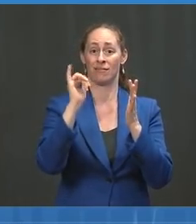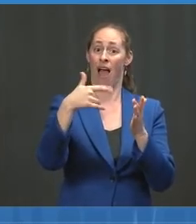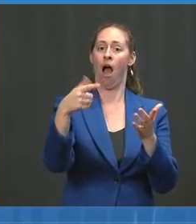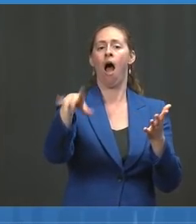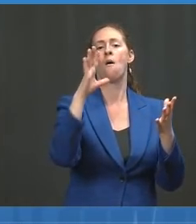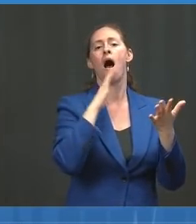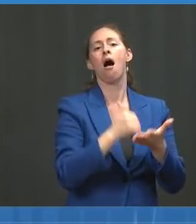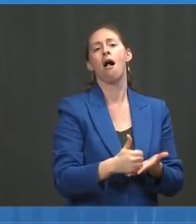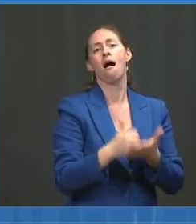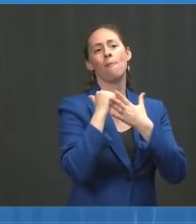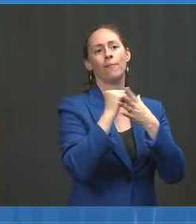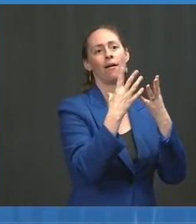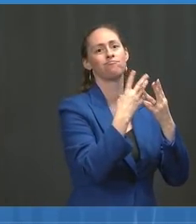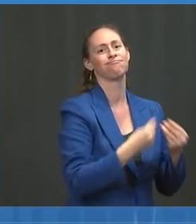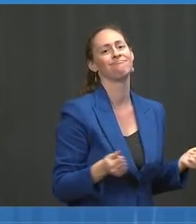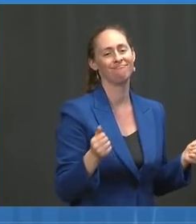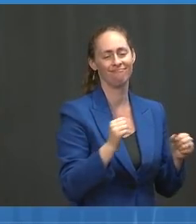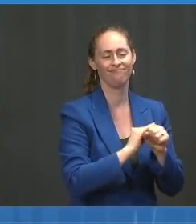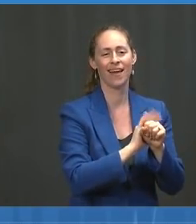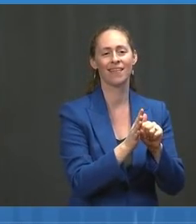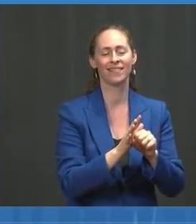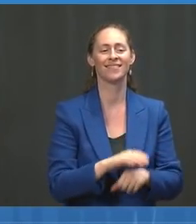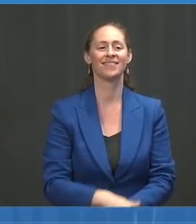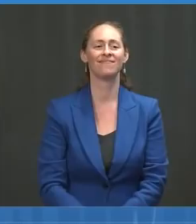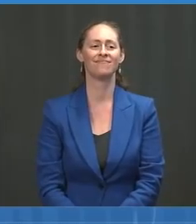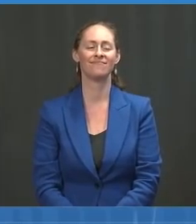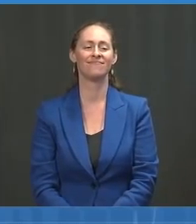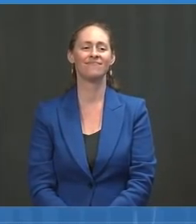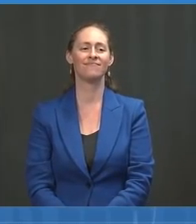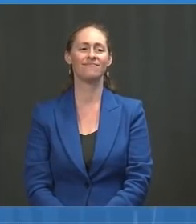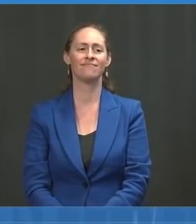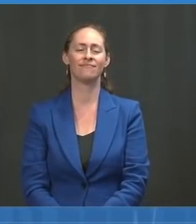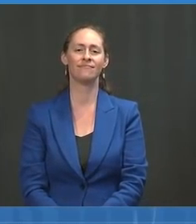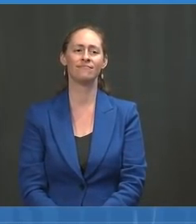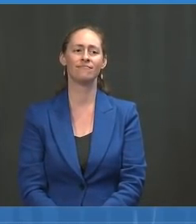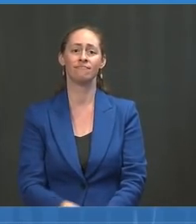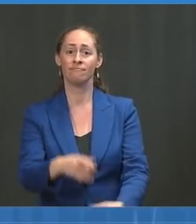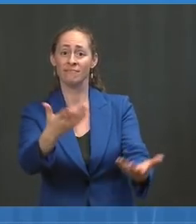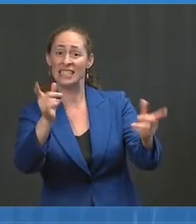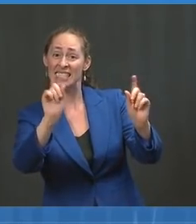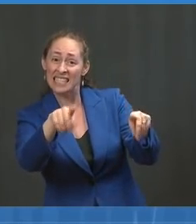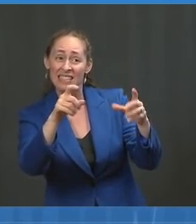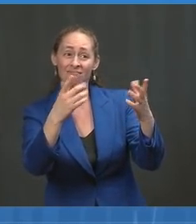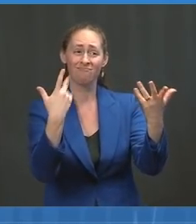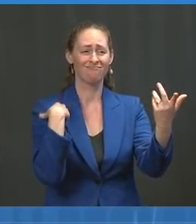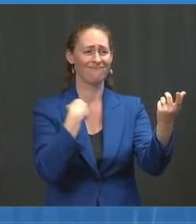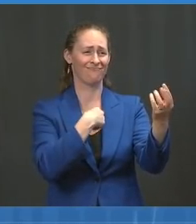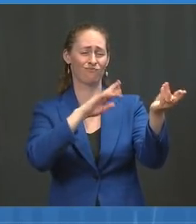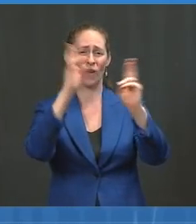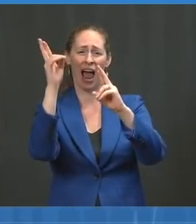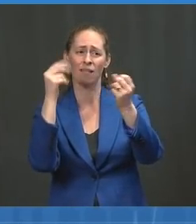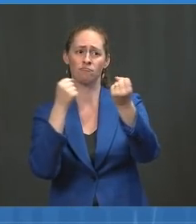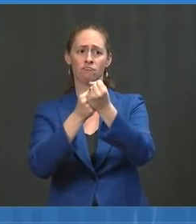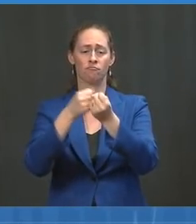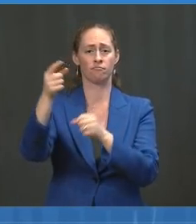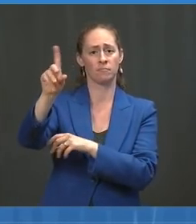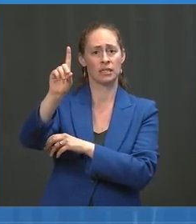And, you know, we certainly have their backs. And the Justice Department has already said that vaccine requirements are indeed legal.